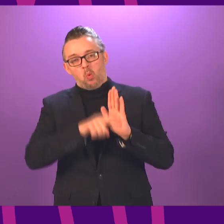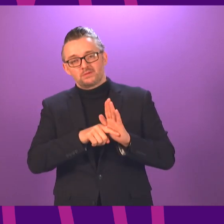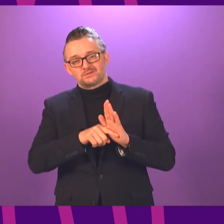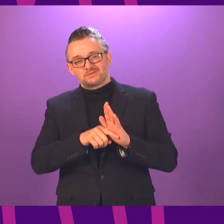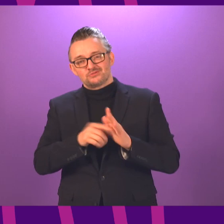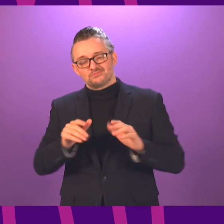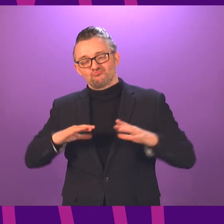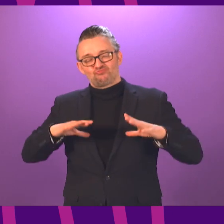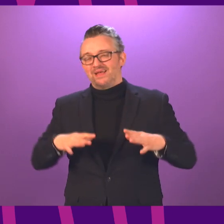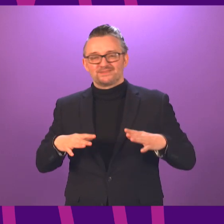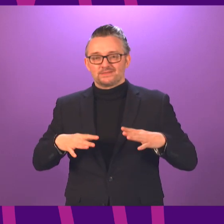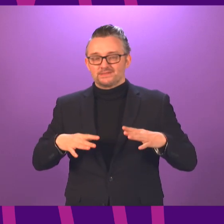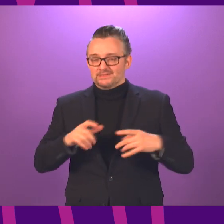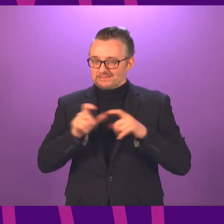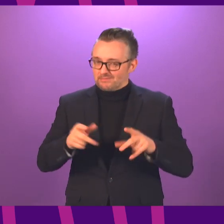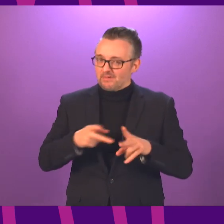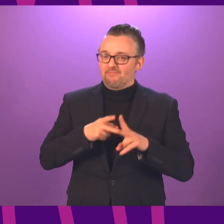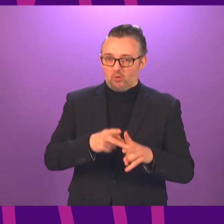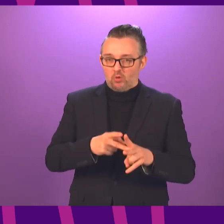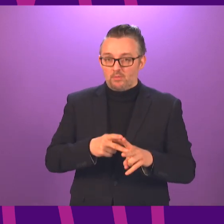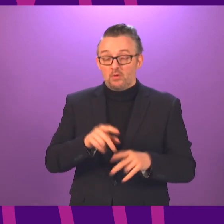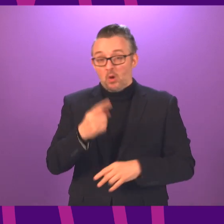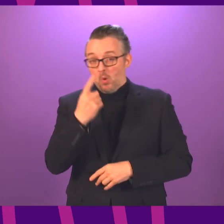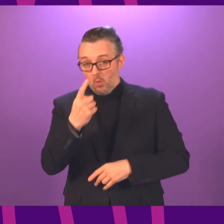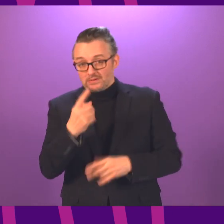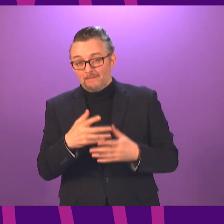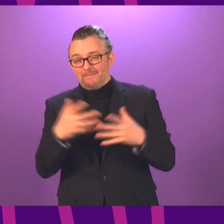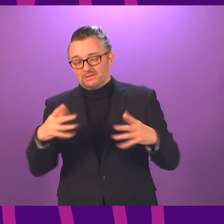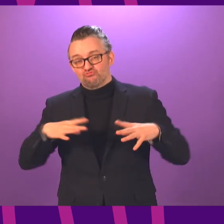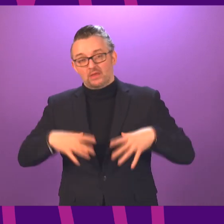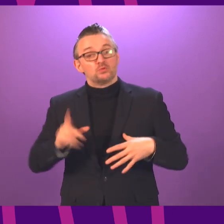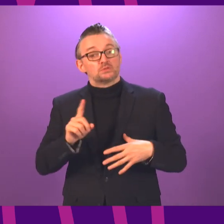Of course, we have just made one significant relaxation of lockdown. Yesterday, children